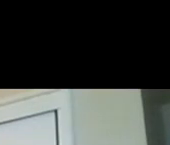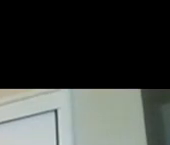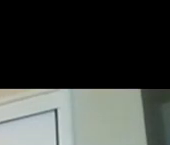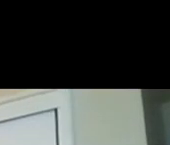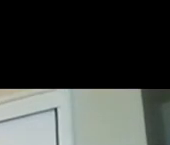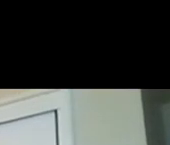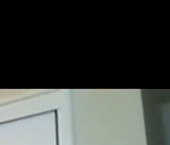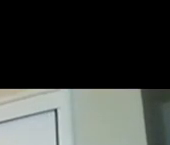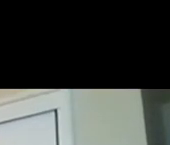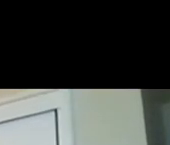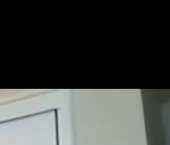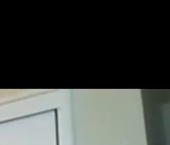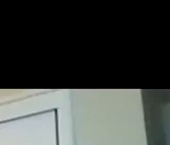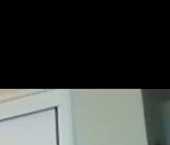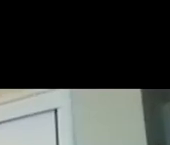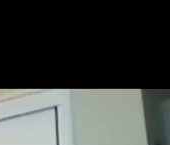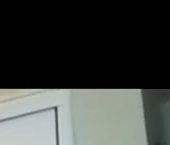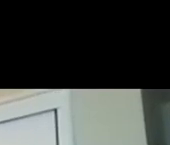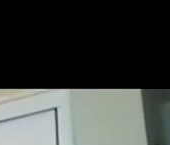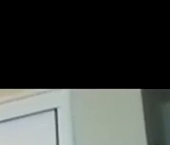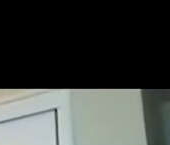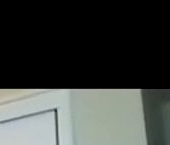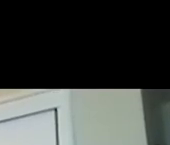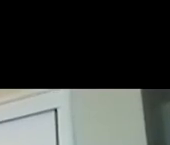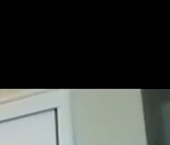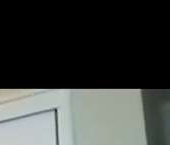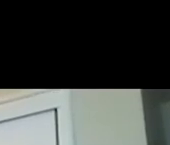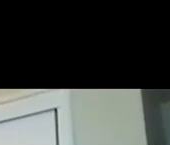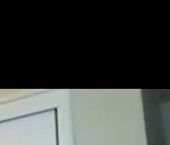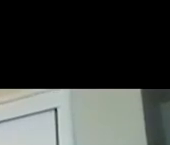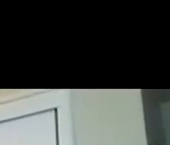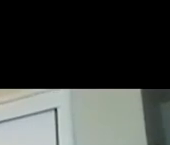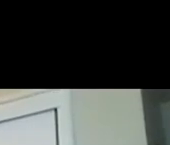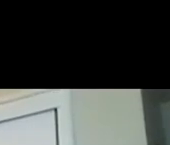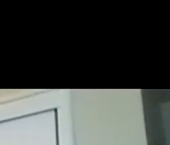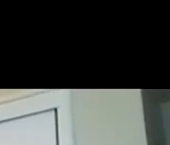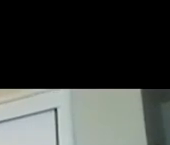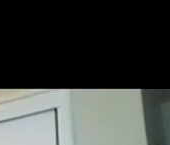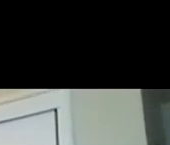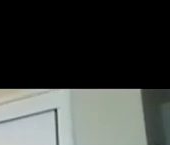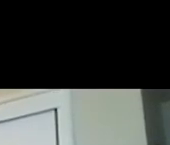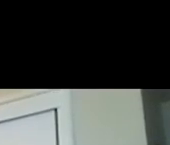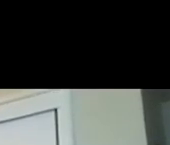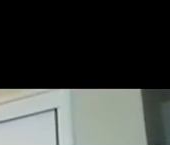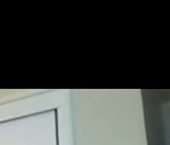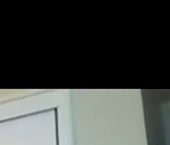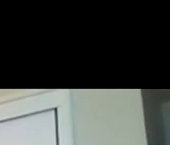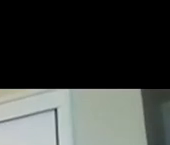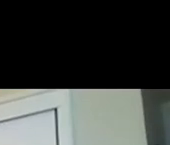you know, asking students to identify issues that where scientists X and data can be involved in coming up with a solution,